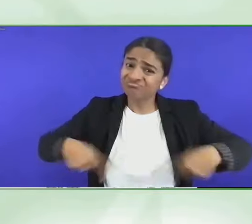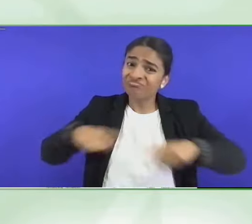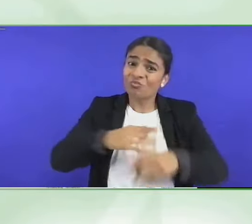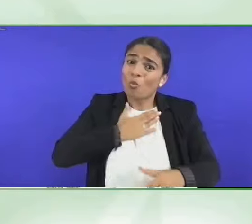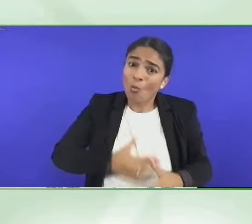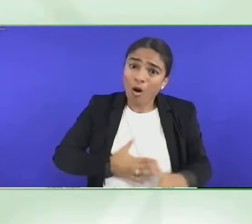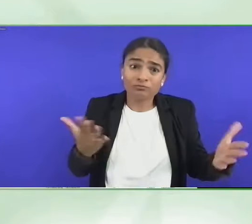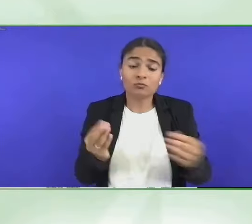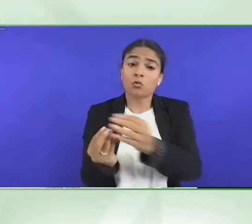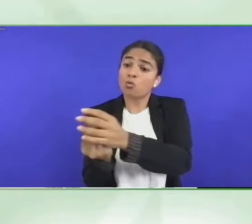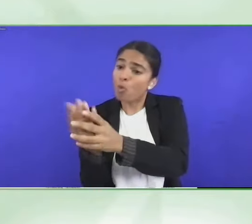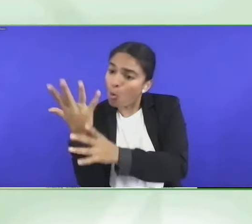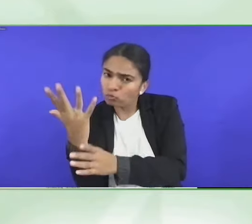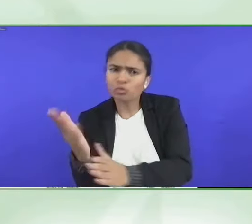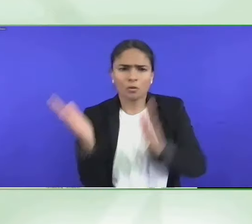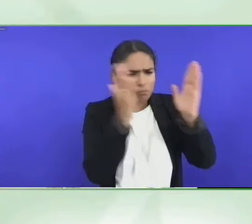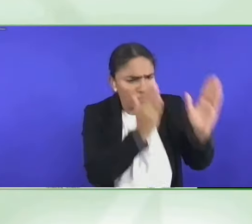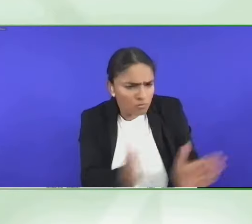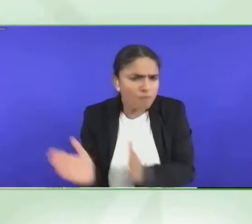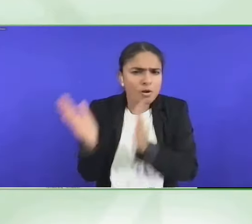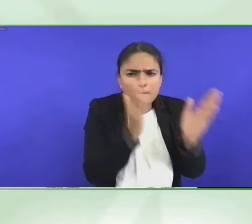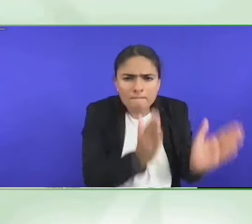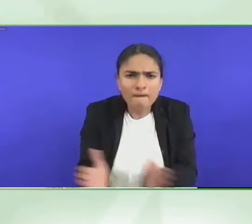We need to support each other, thank you to Zero Project, thank